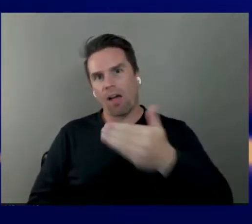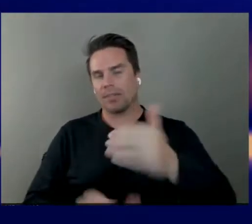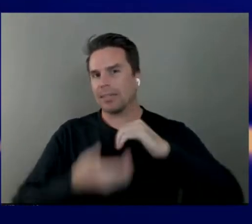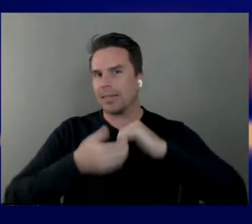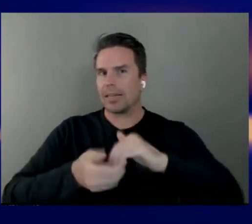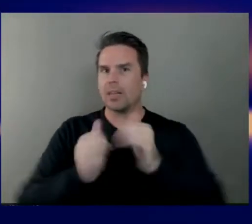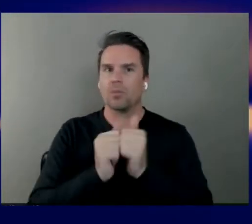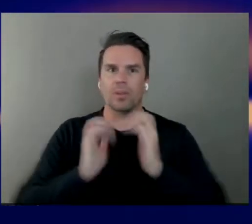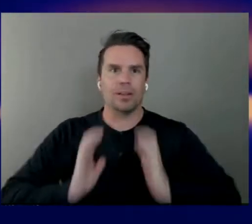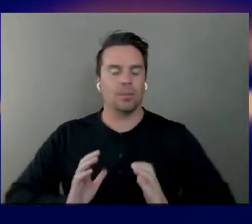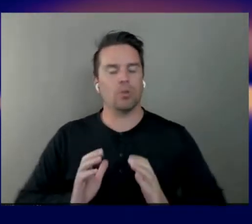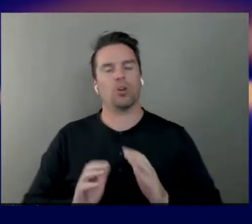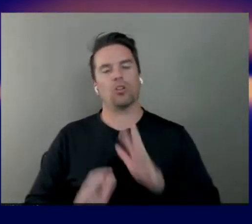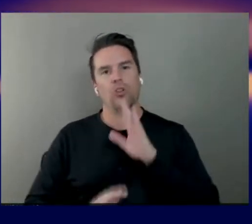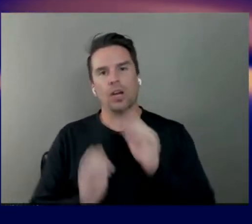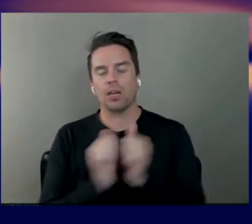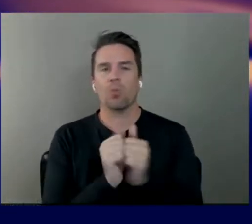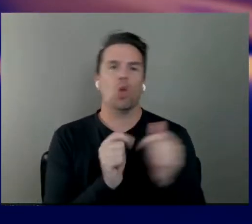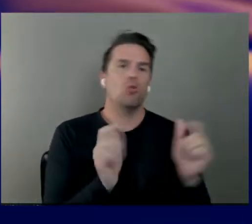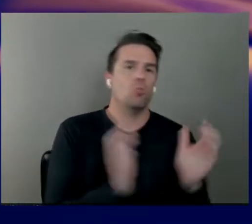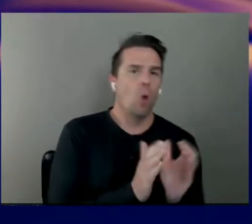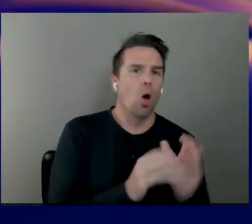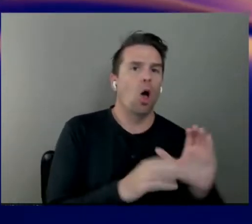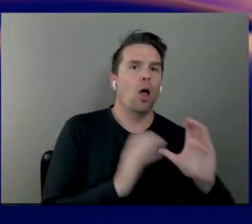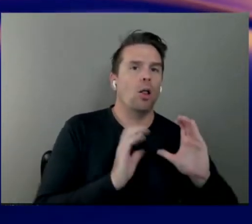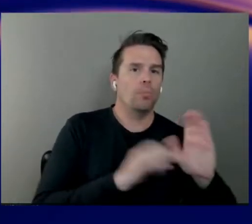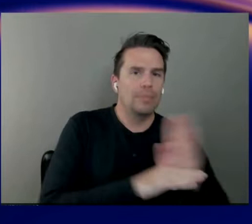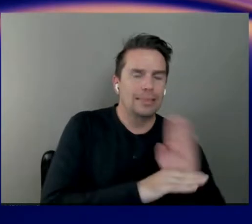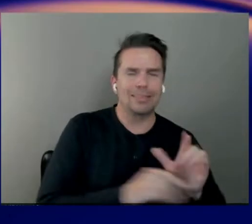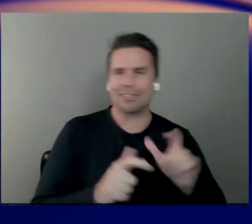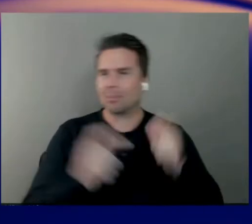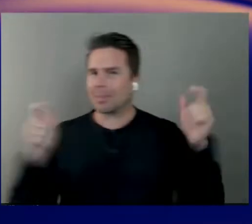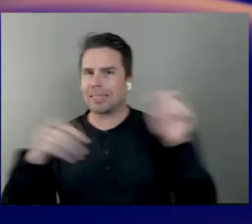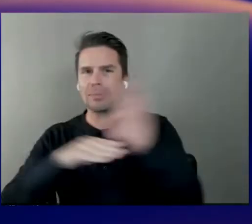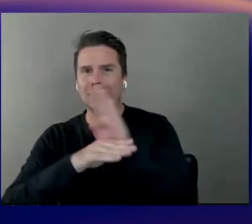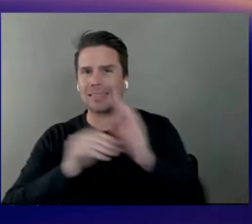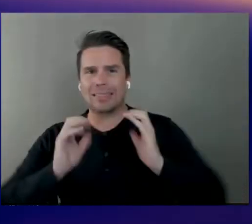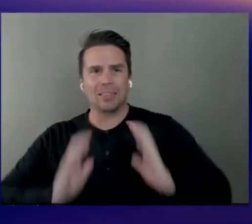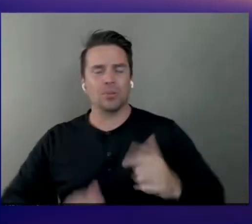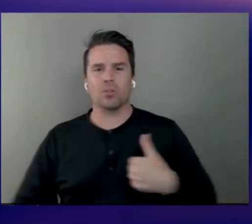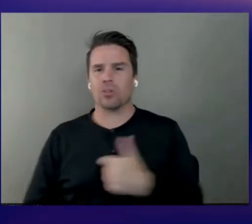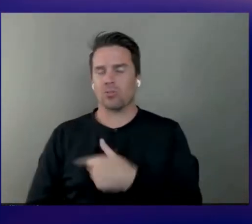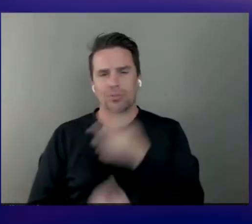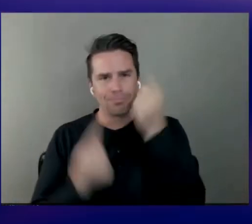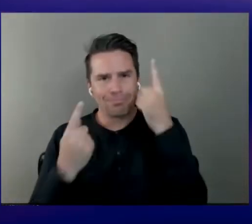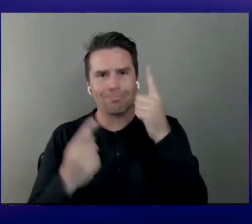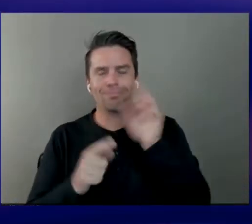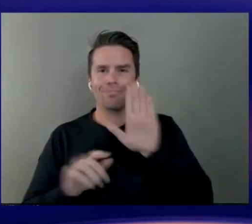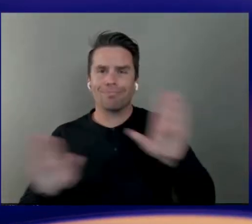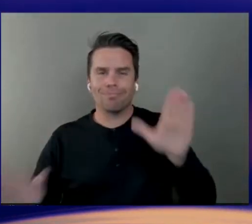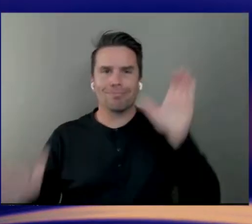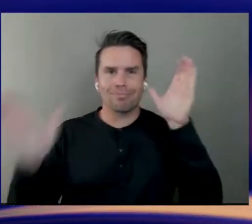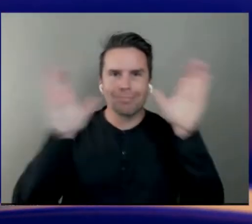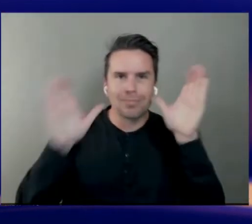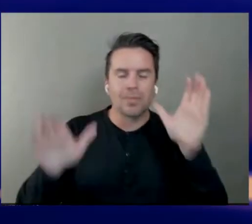and we are able to understand from them, that it's just a massive number of applications